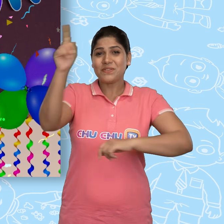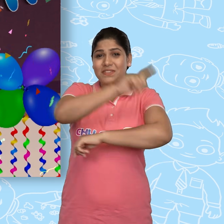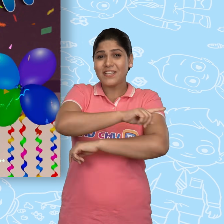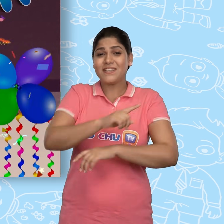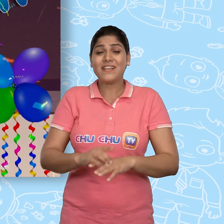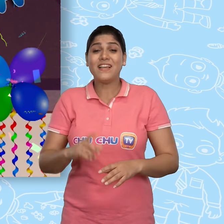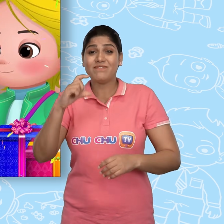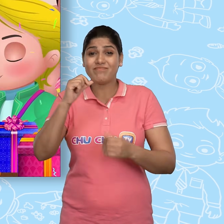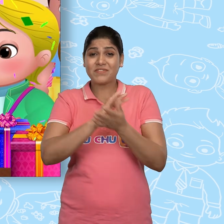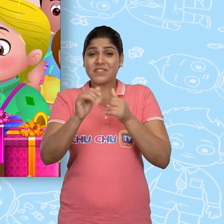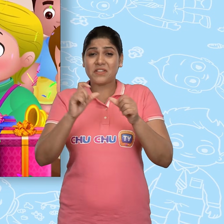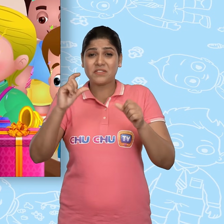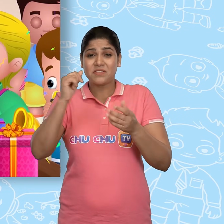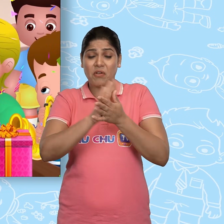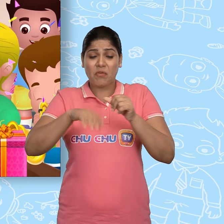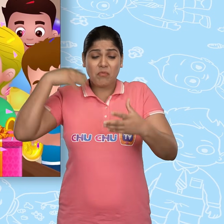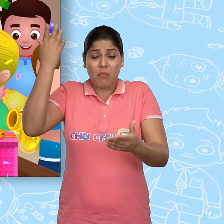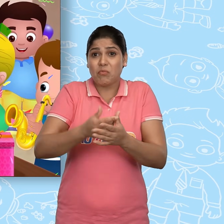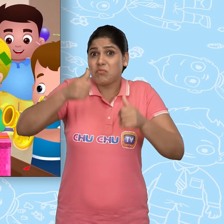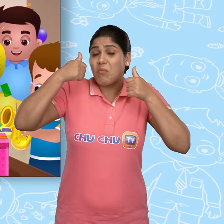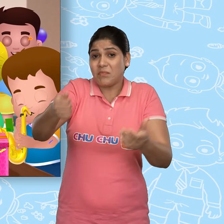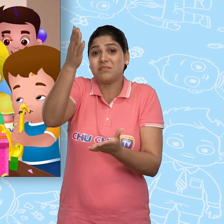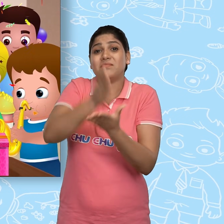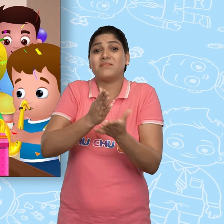ChaCha had the best birthday party ever that day.